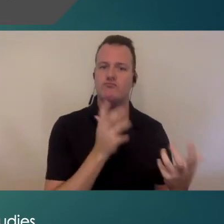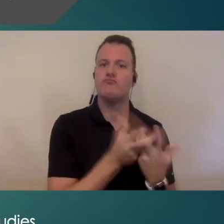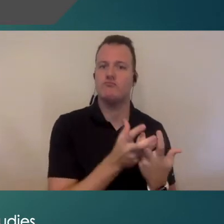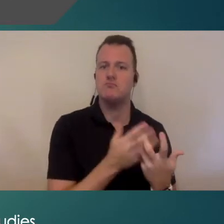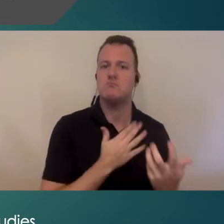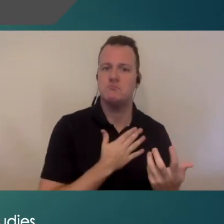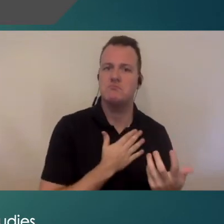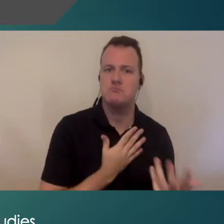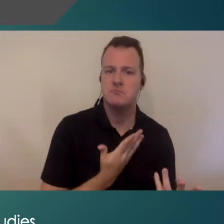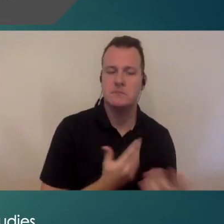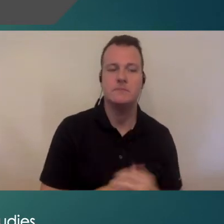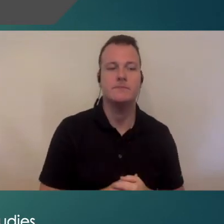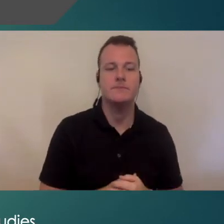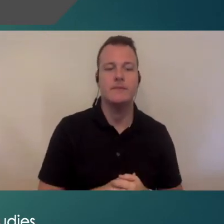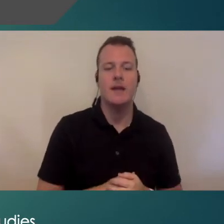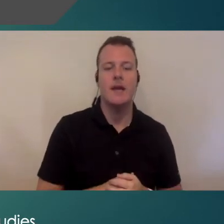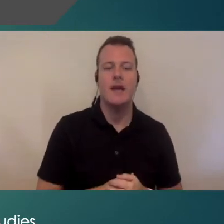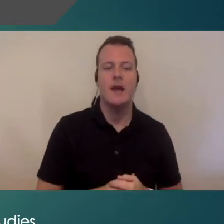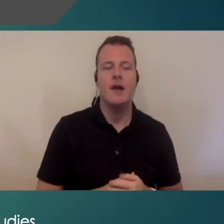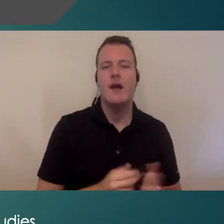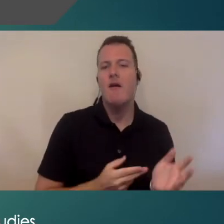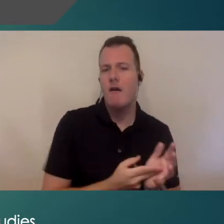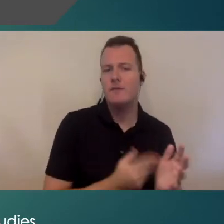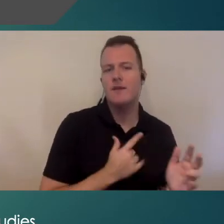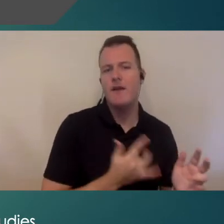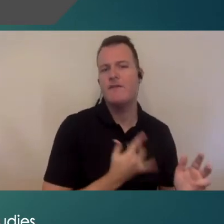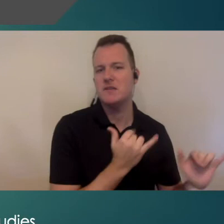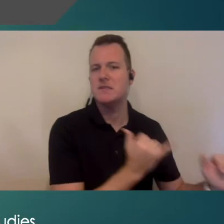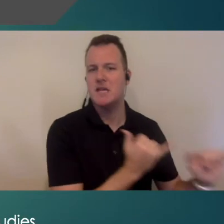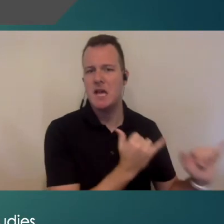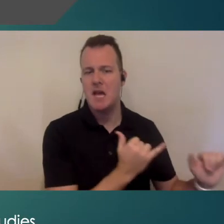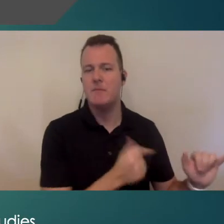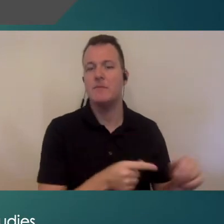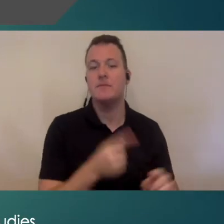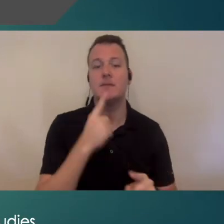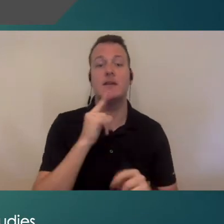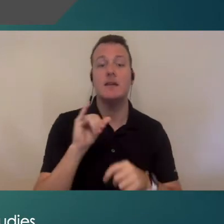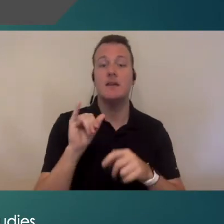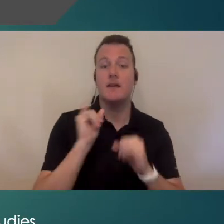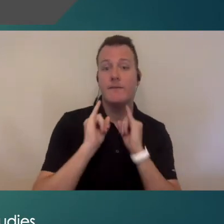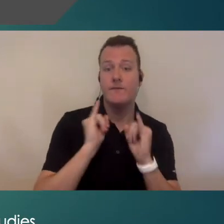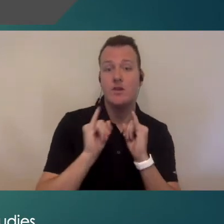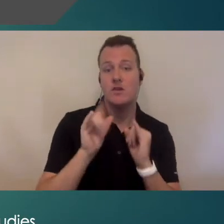So- and I will echo that too, that because someone says an interview may last X